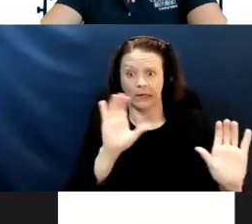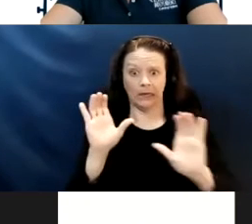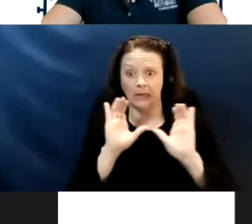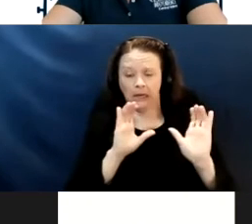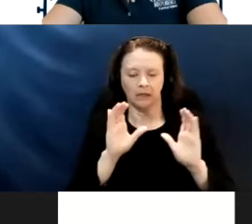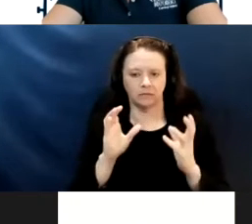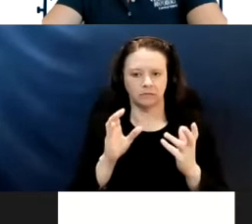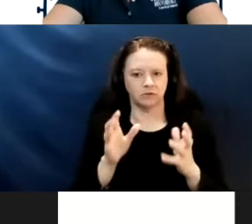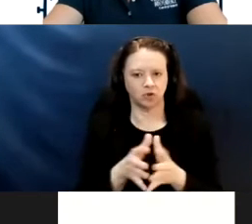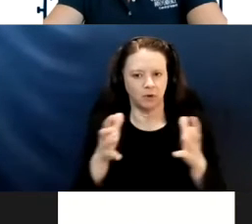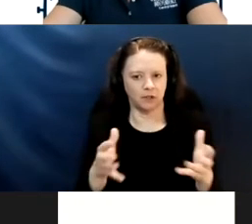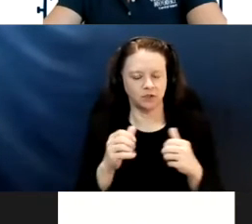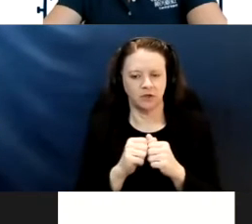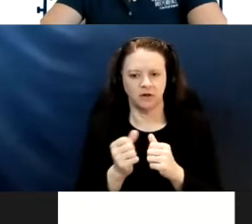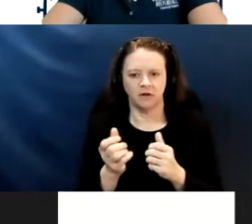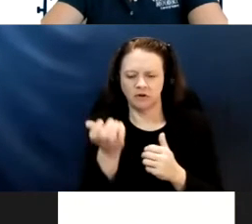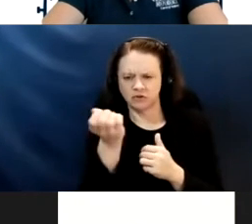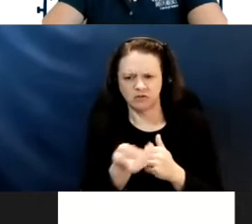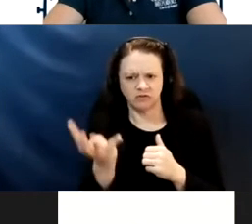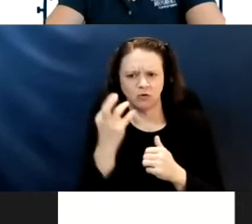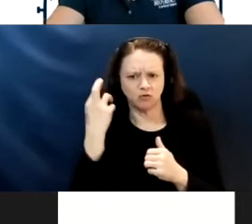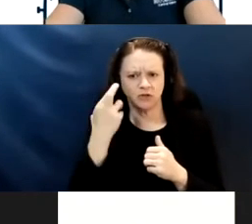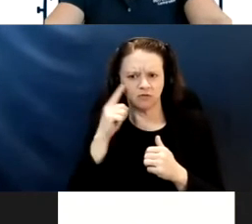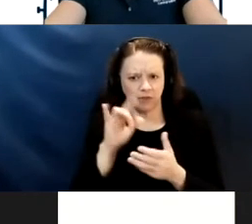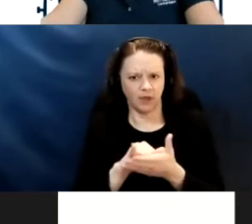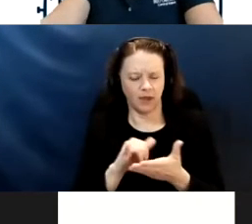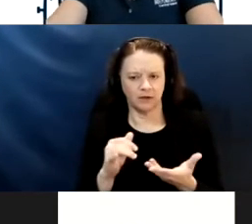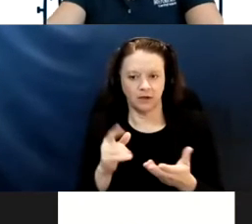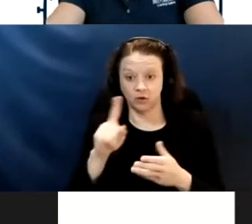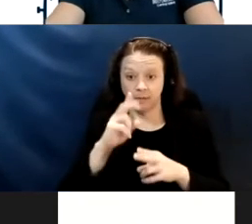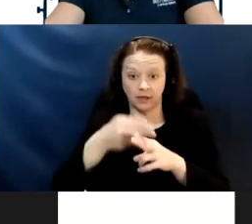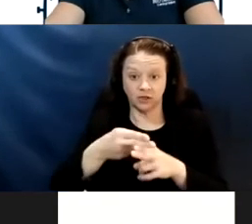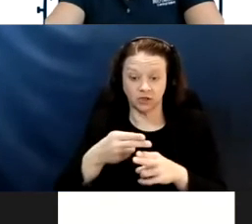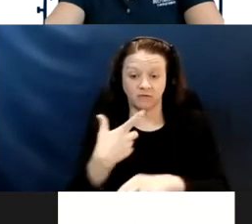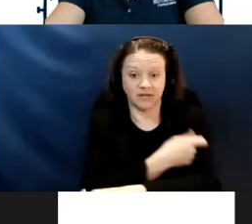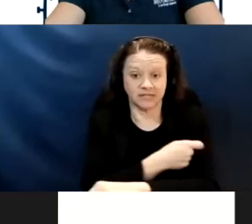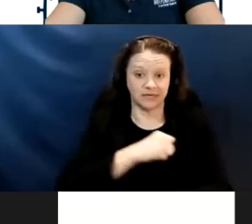And then there's a few reasons for that. You mentioned vaccine hesitancy,